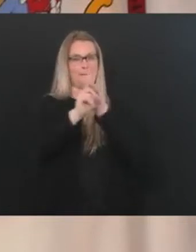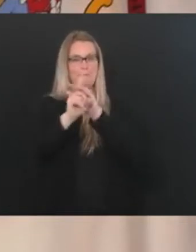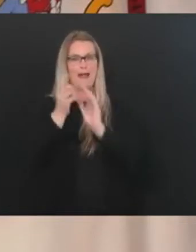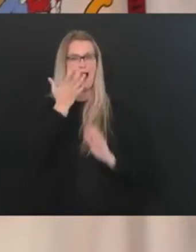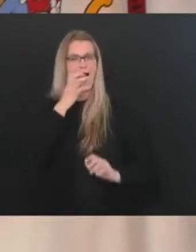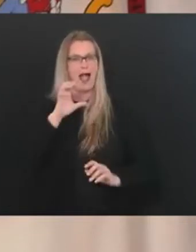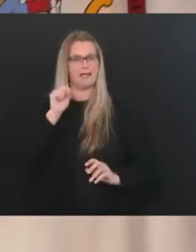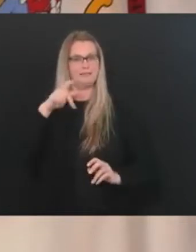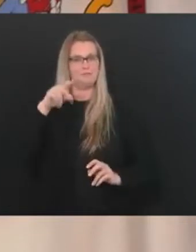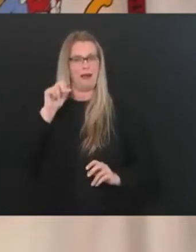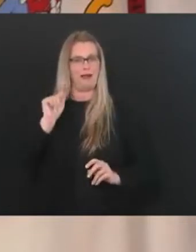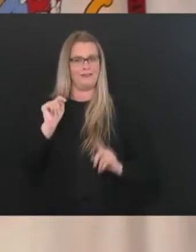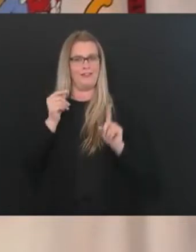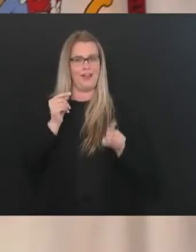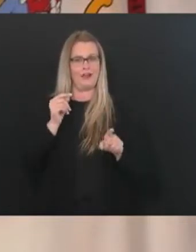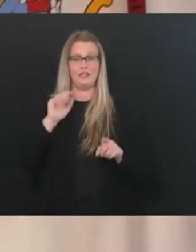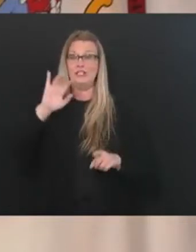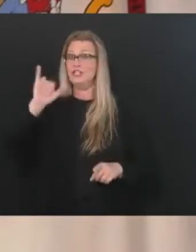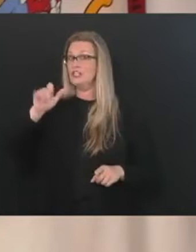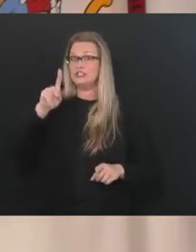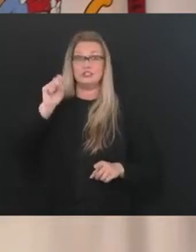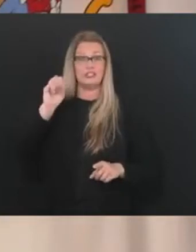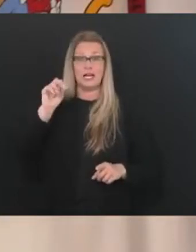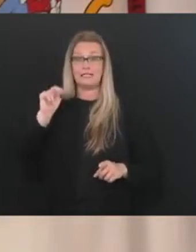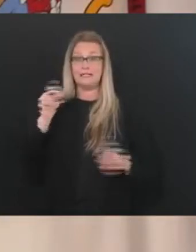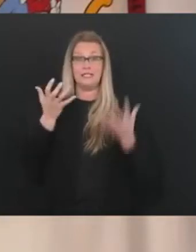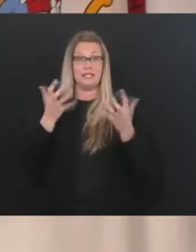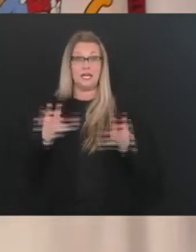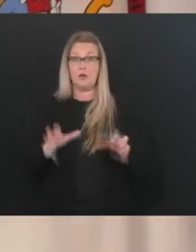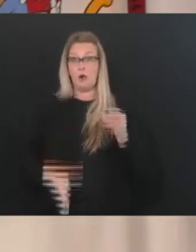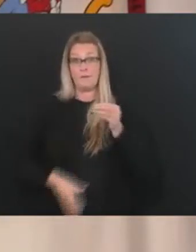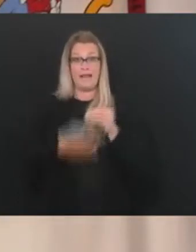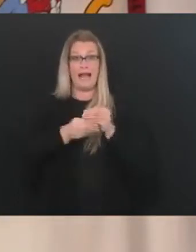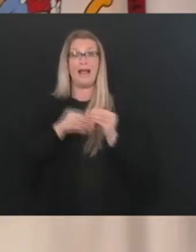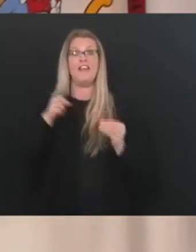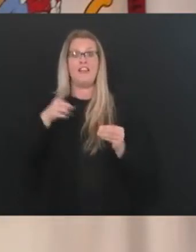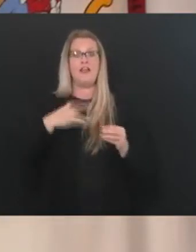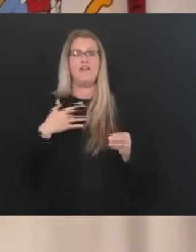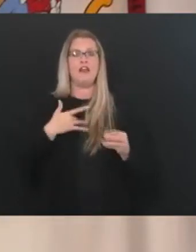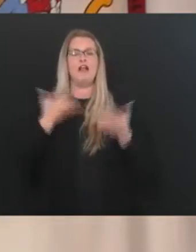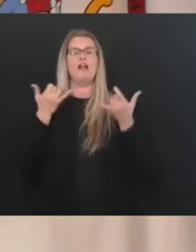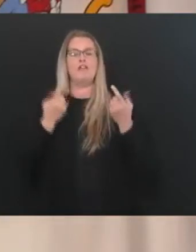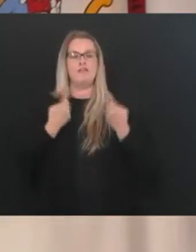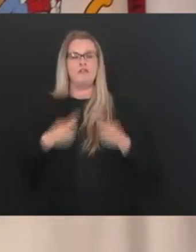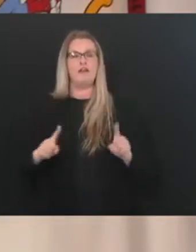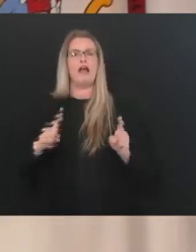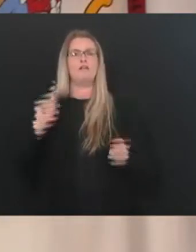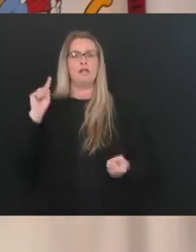WITHIN THESE AREAS THAT ARE JUMPING UP AS HOT SPOTS. JACKSON COUNTY DID NOT WANT US